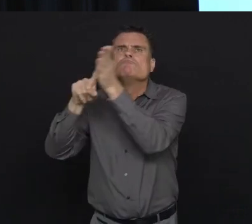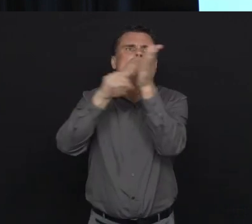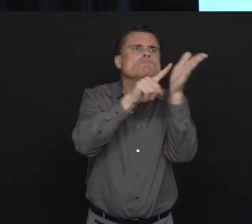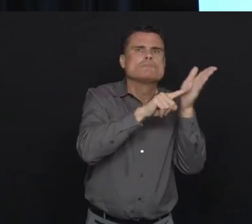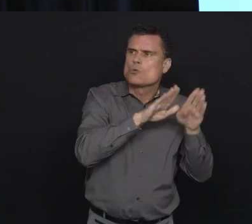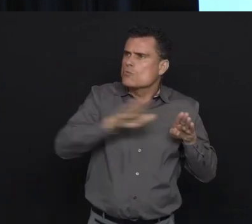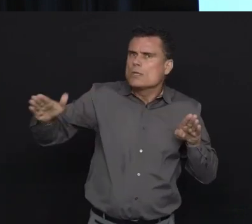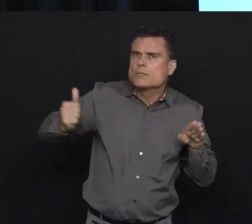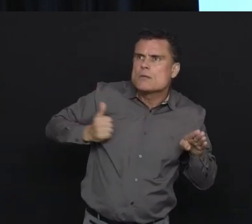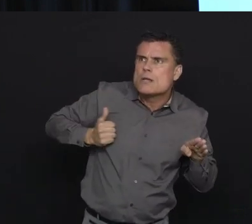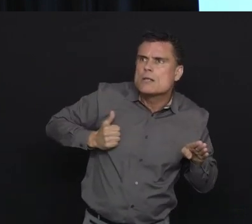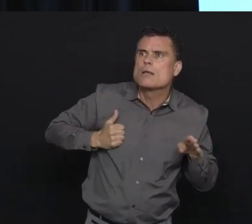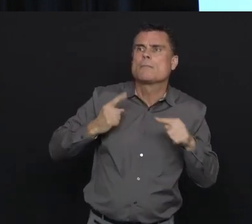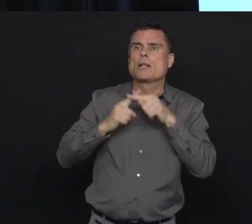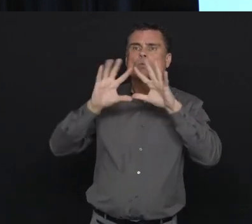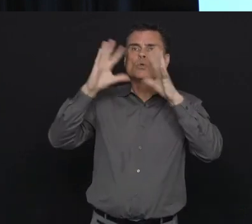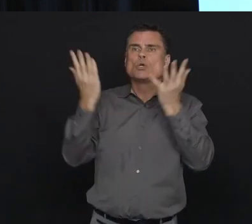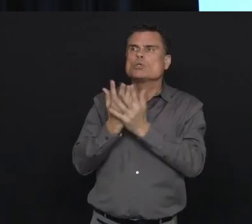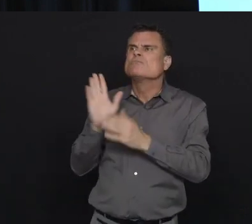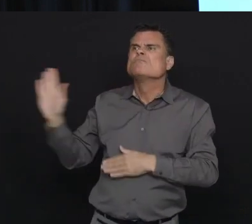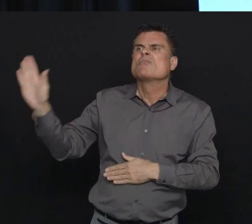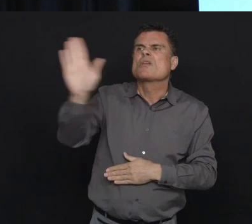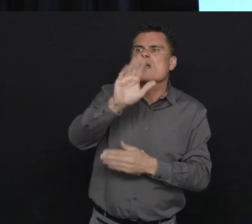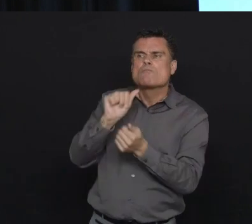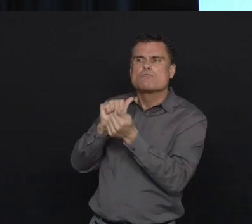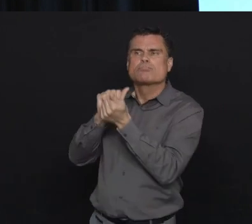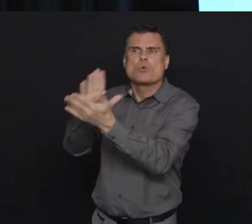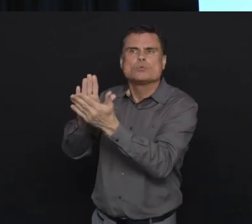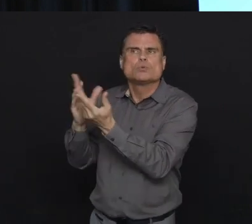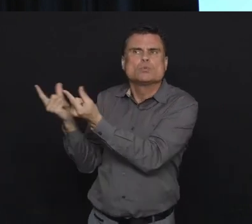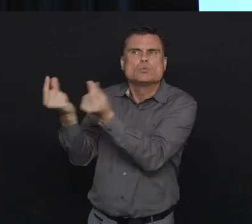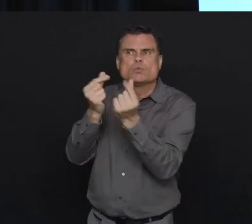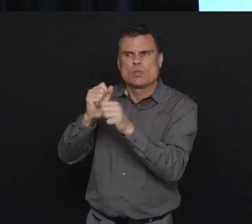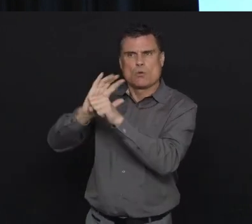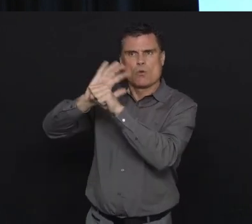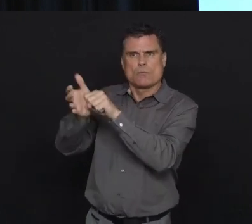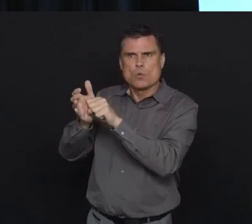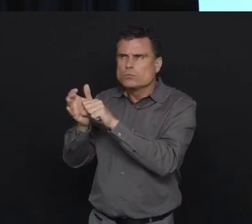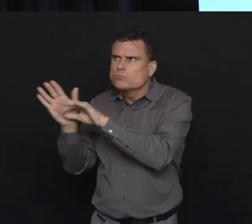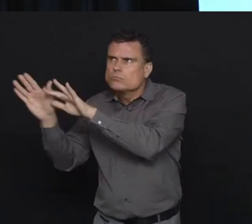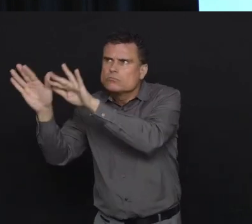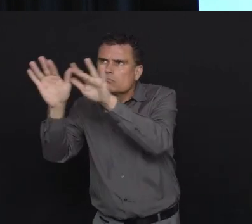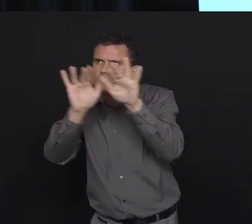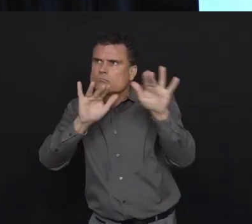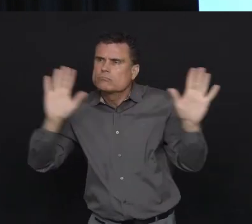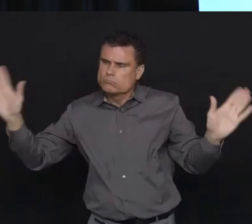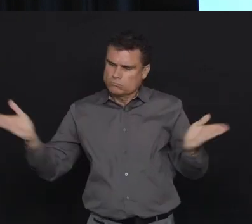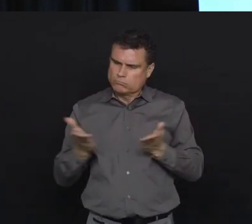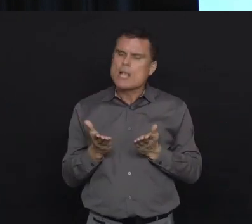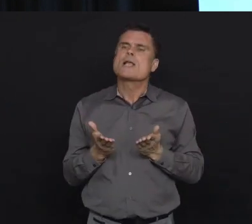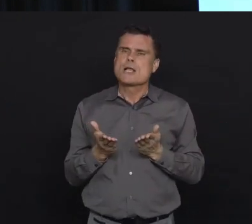What's happening in Canada and around the globe. There is a slant there's a slight